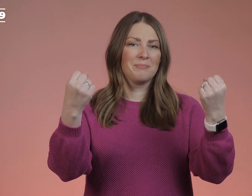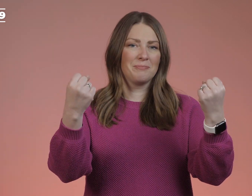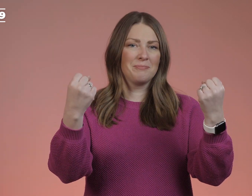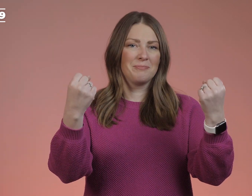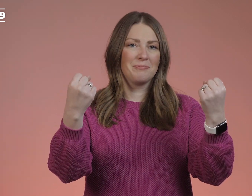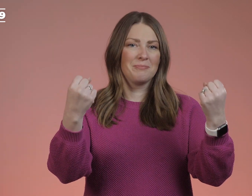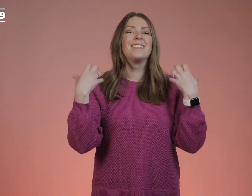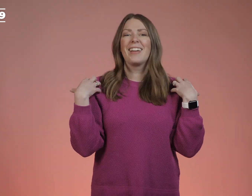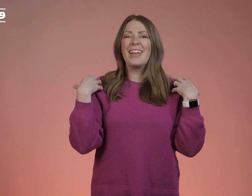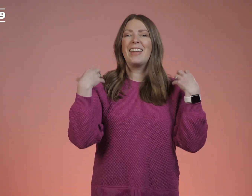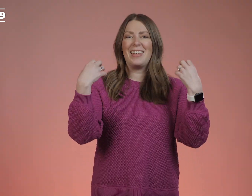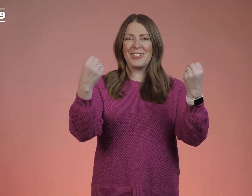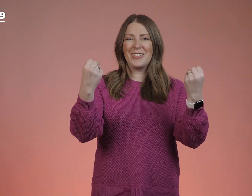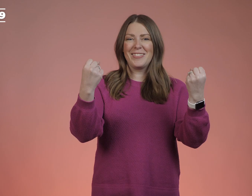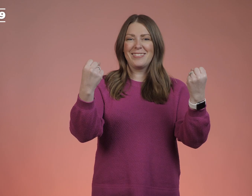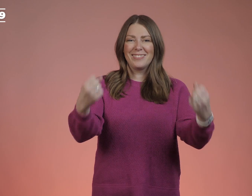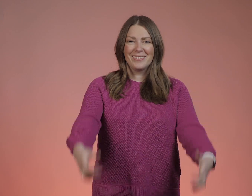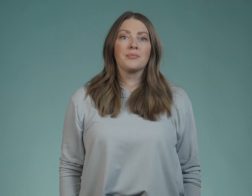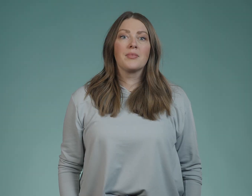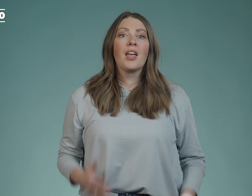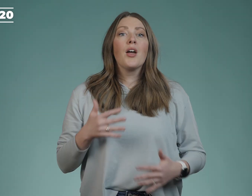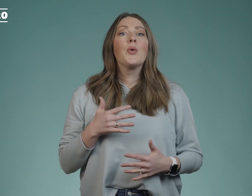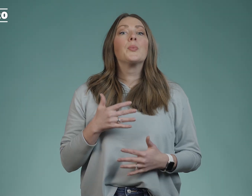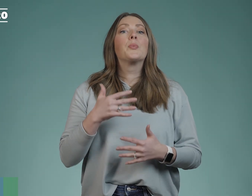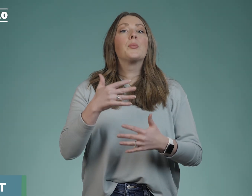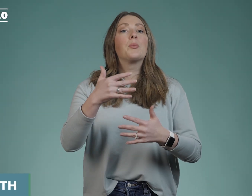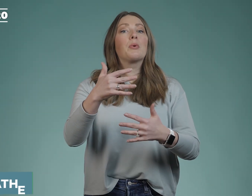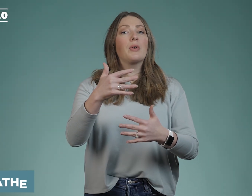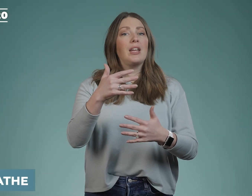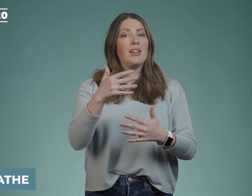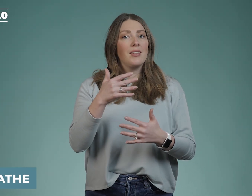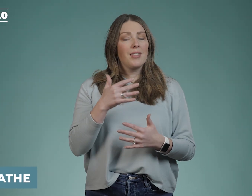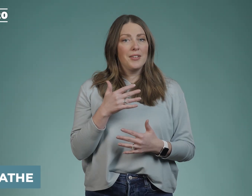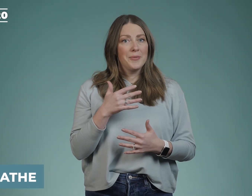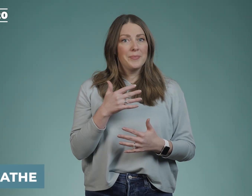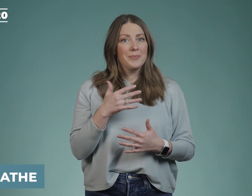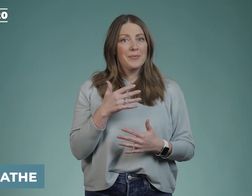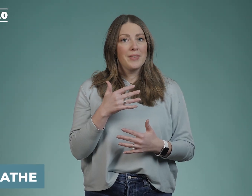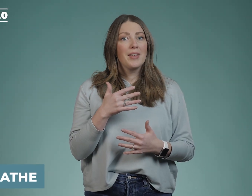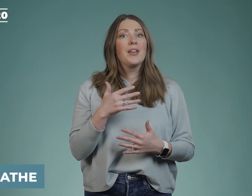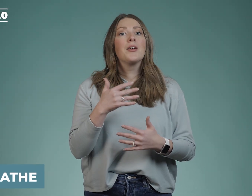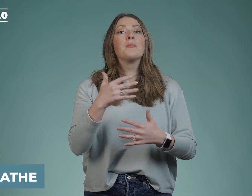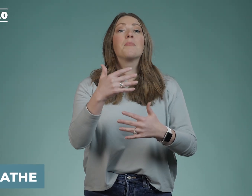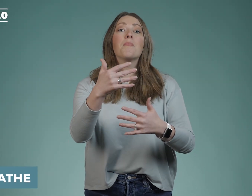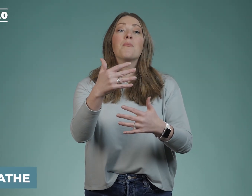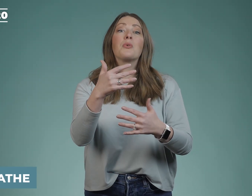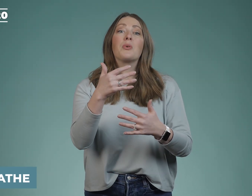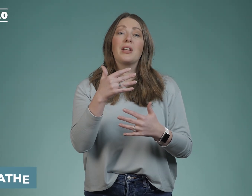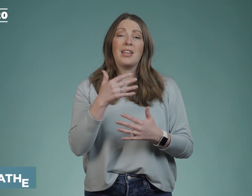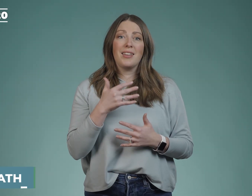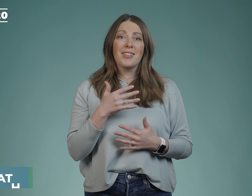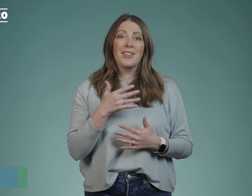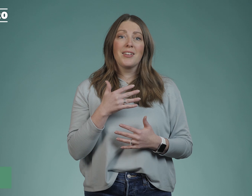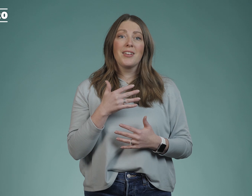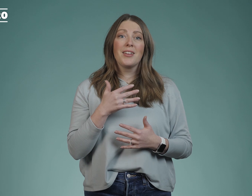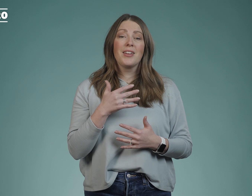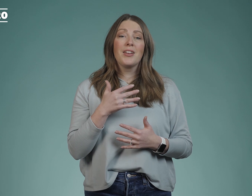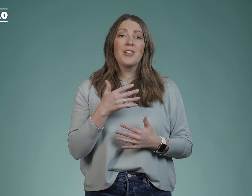Healing. Heal. Breathe.